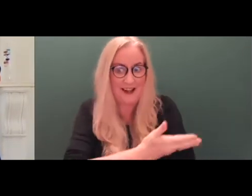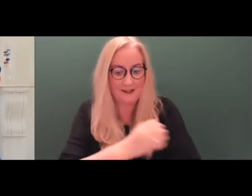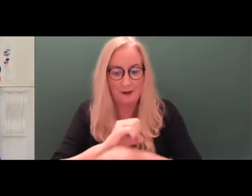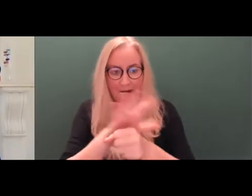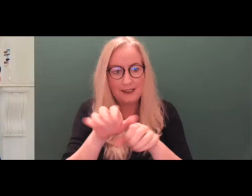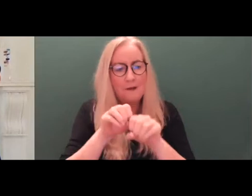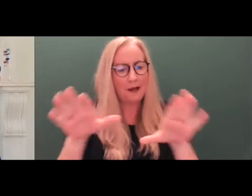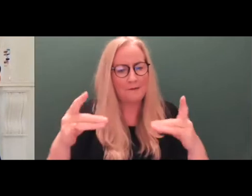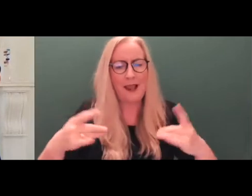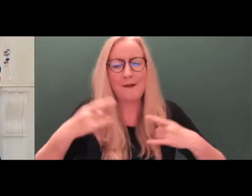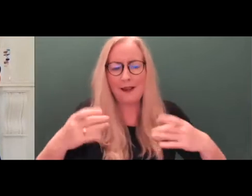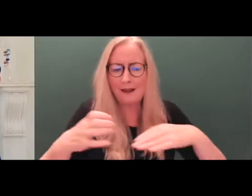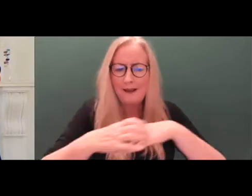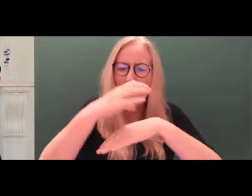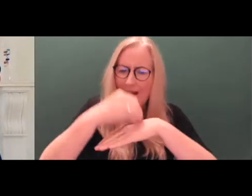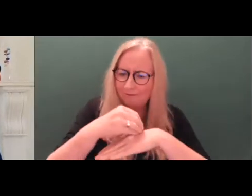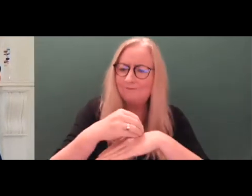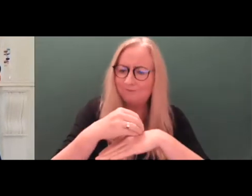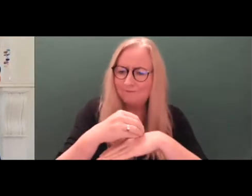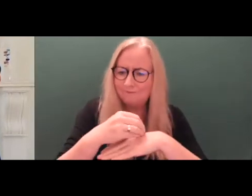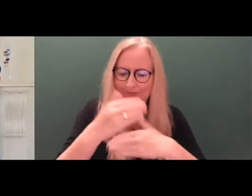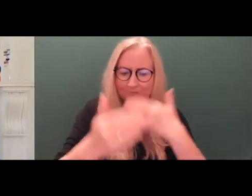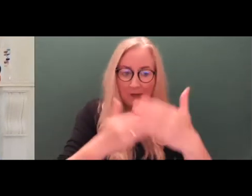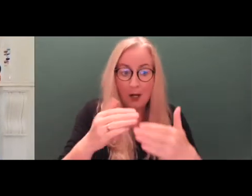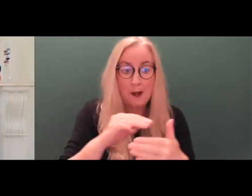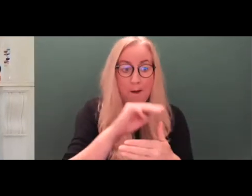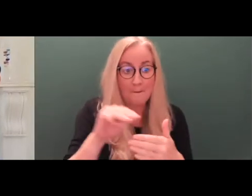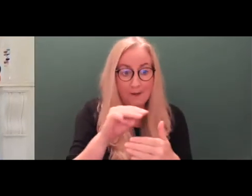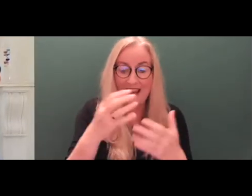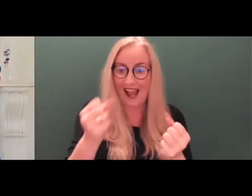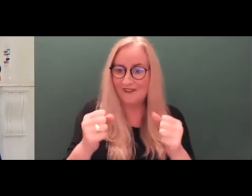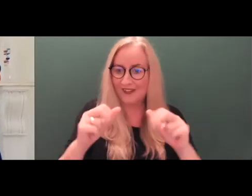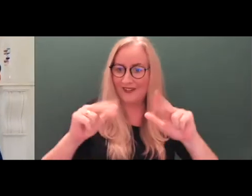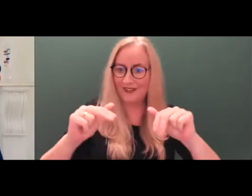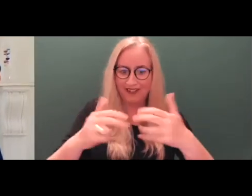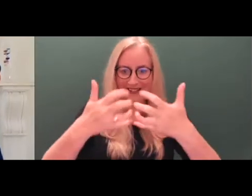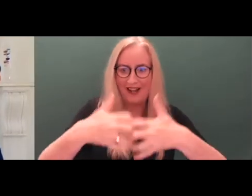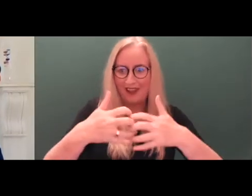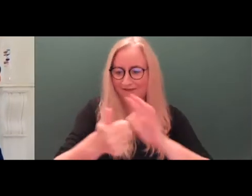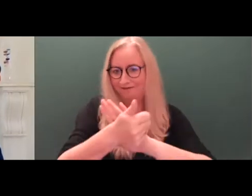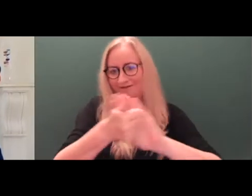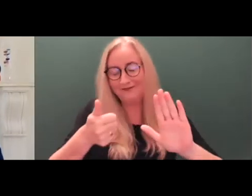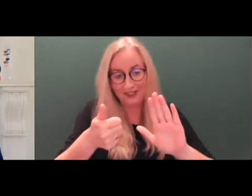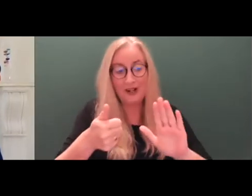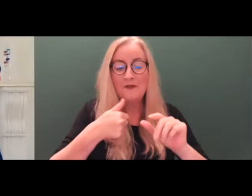continue to take advantage of people's new found technological skills by providing an online event